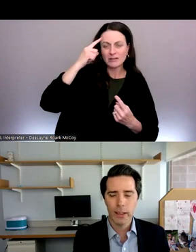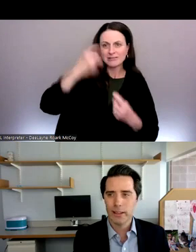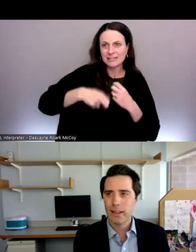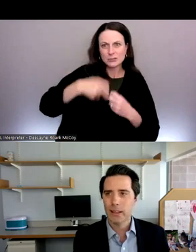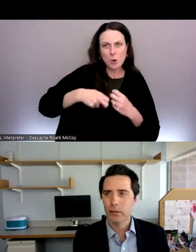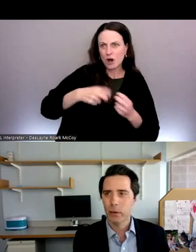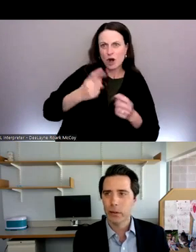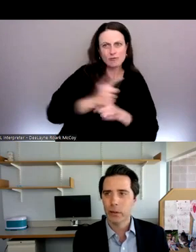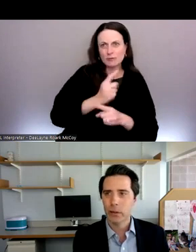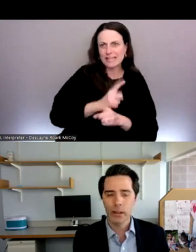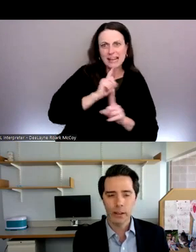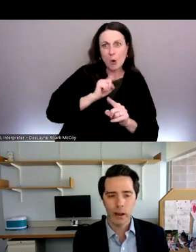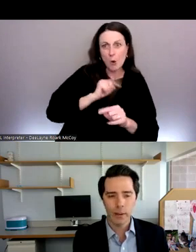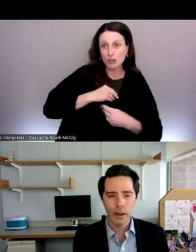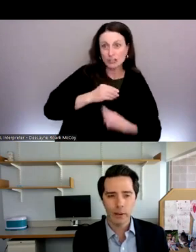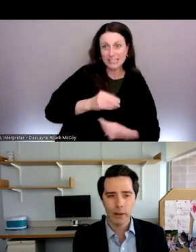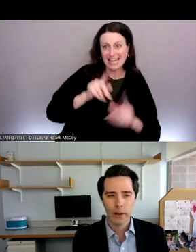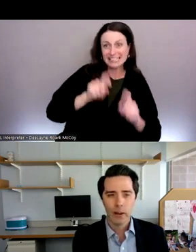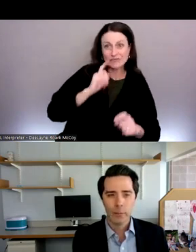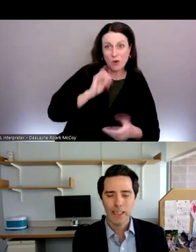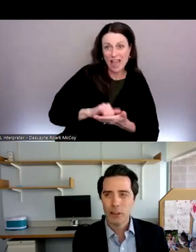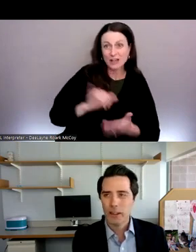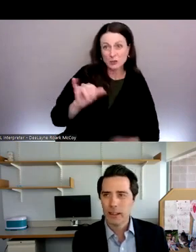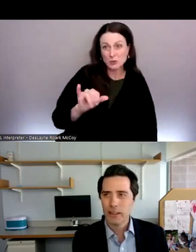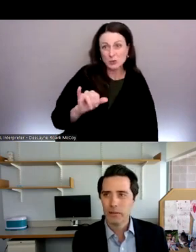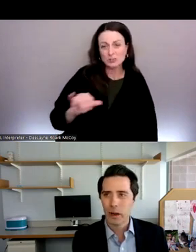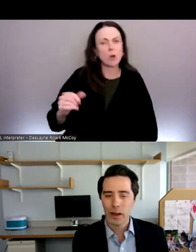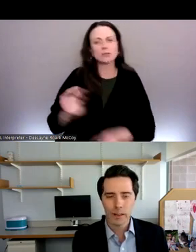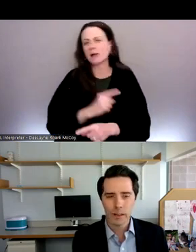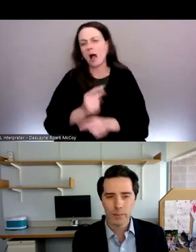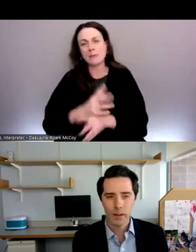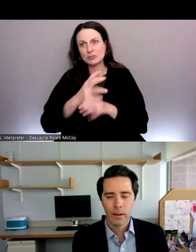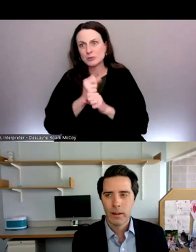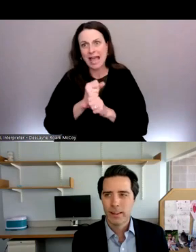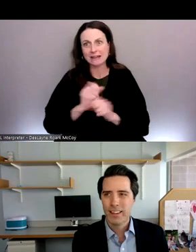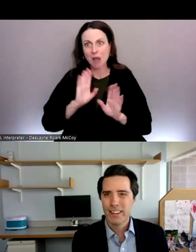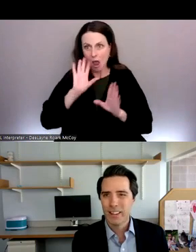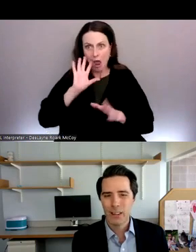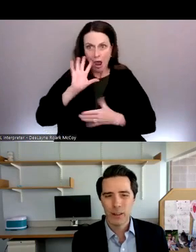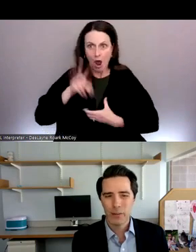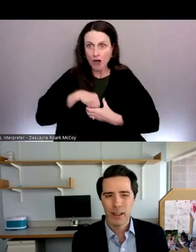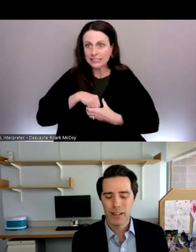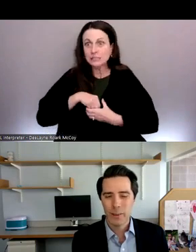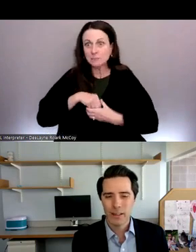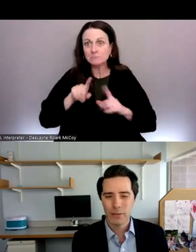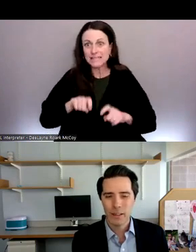genetic testing for so it's very common now to obtain genetic testing for autism